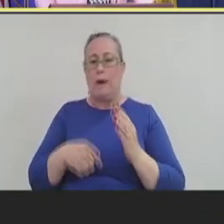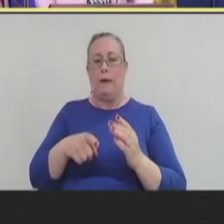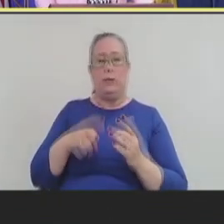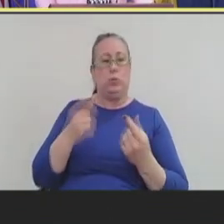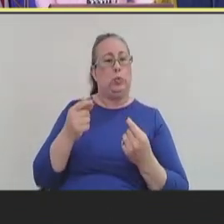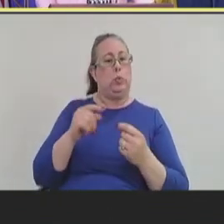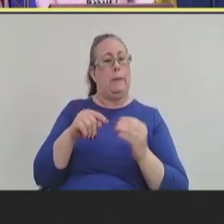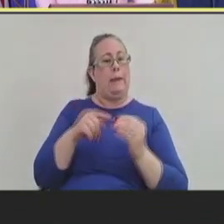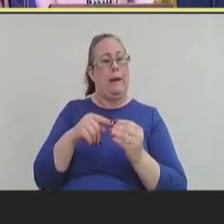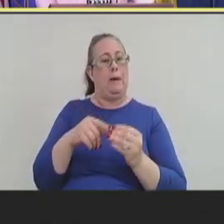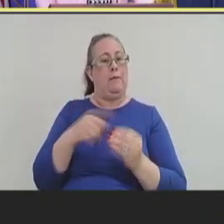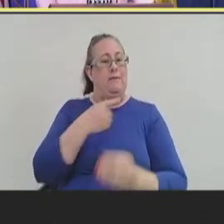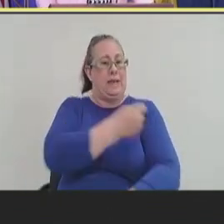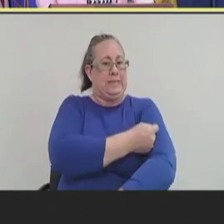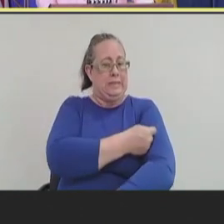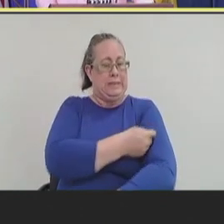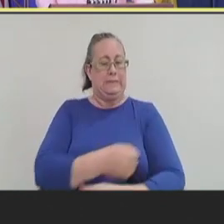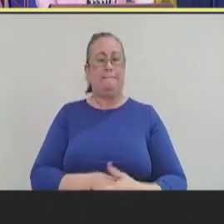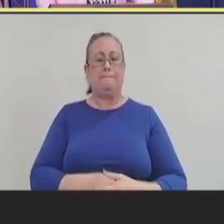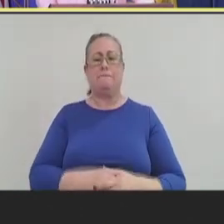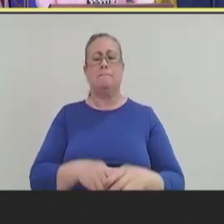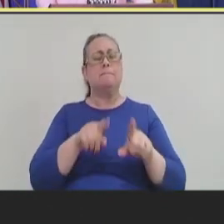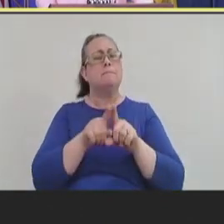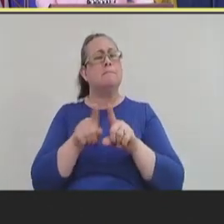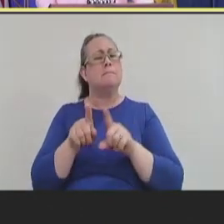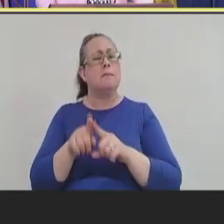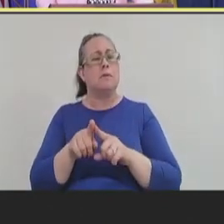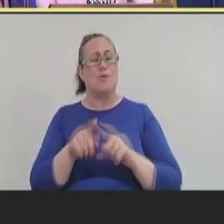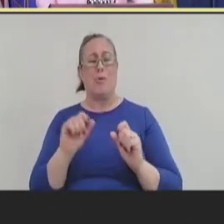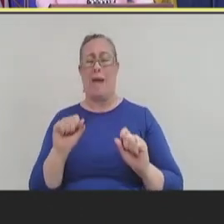I also think just being able to use data -- we found during the pandemic -- and I think